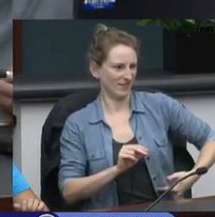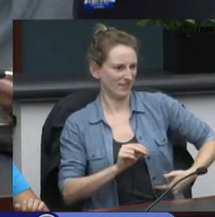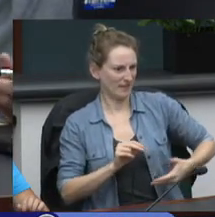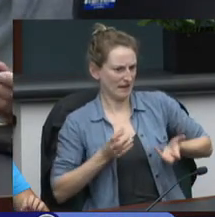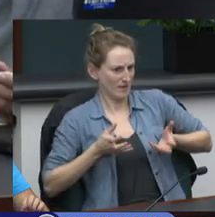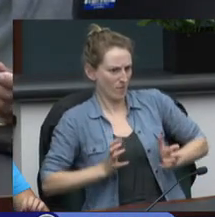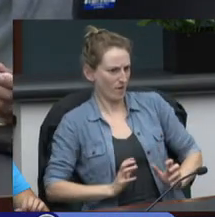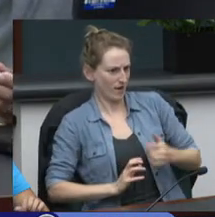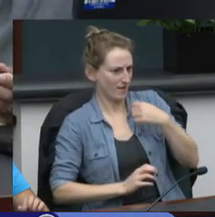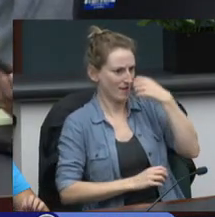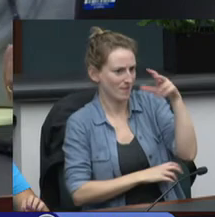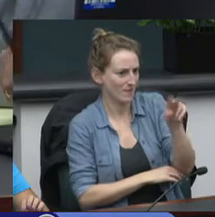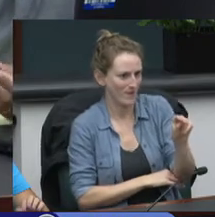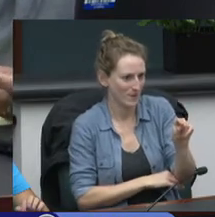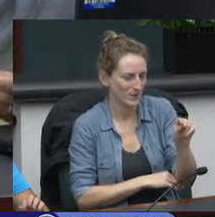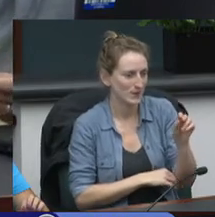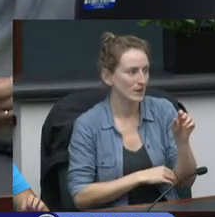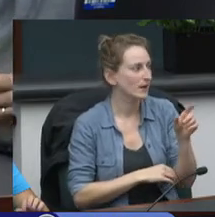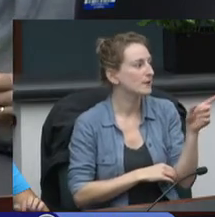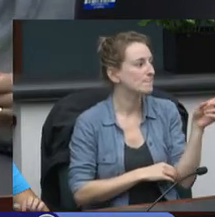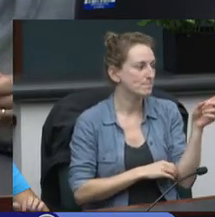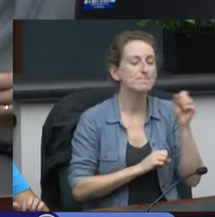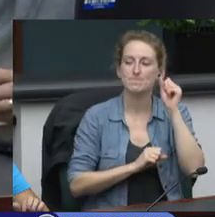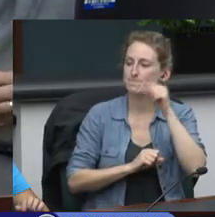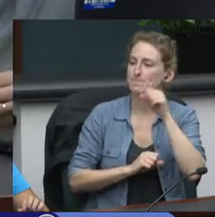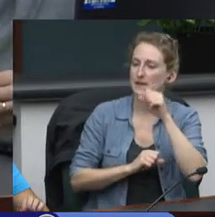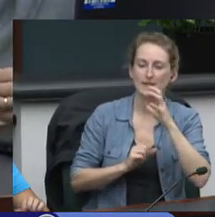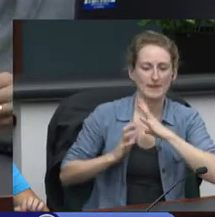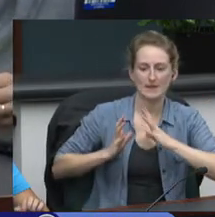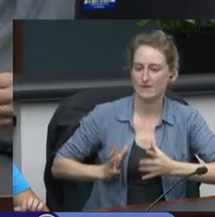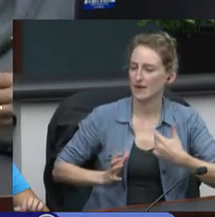we're about yeah there may be other options than what was written sure and I